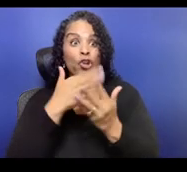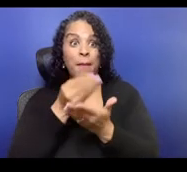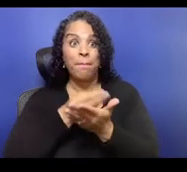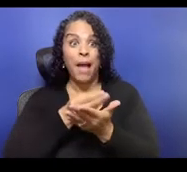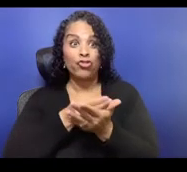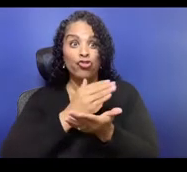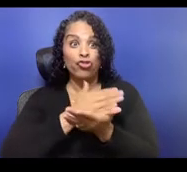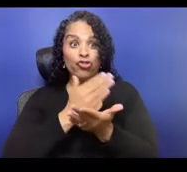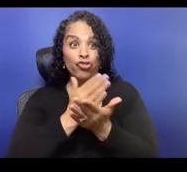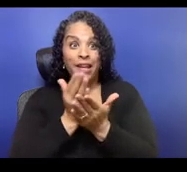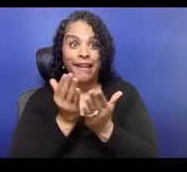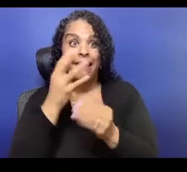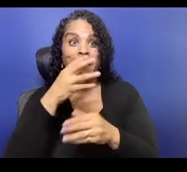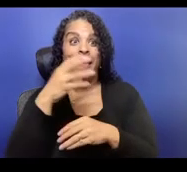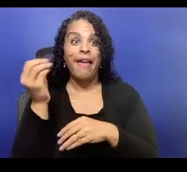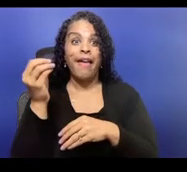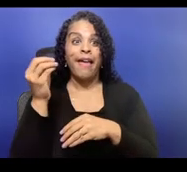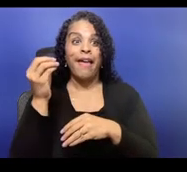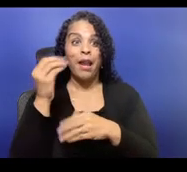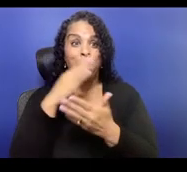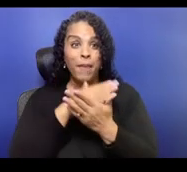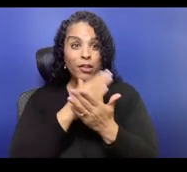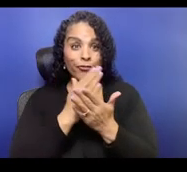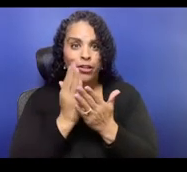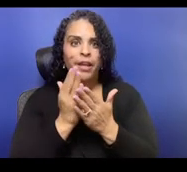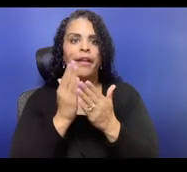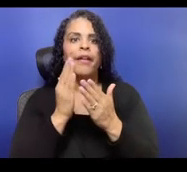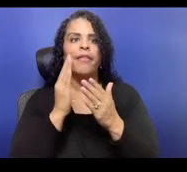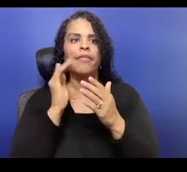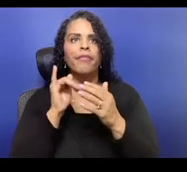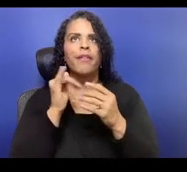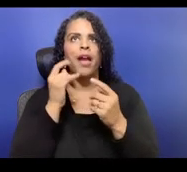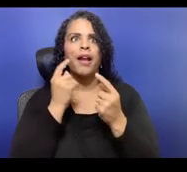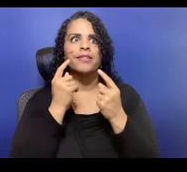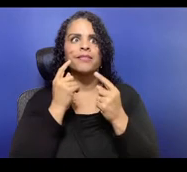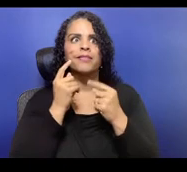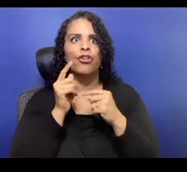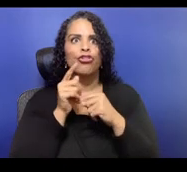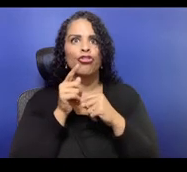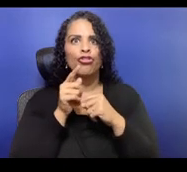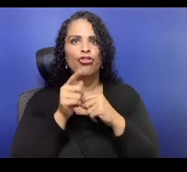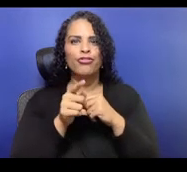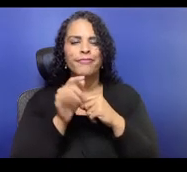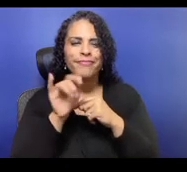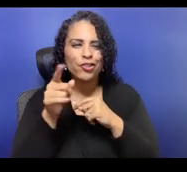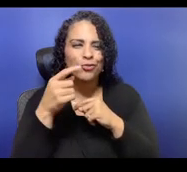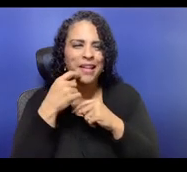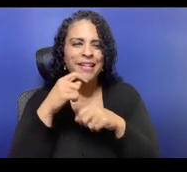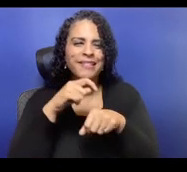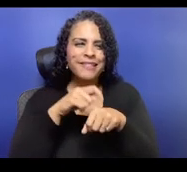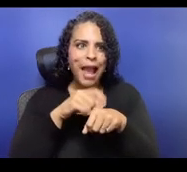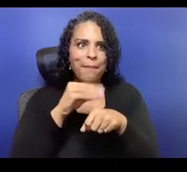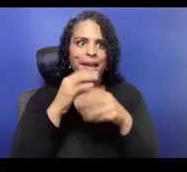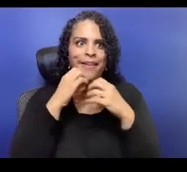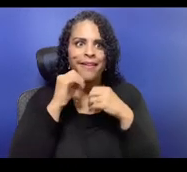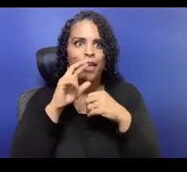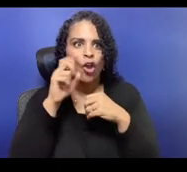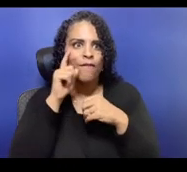decolonized leadership practices, publicly transparent budgeting, right relationship to land and history, sustainable resources,